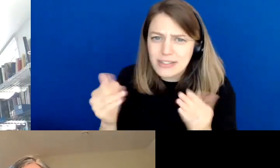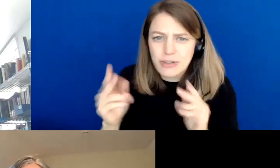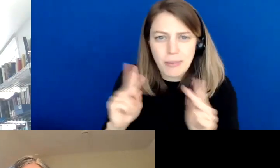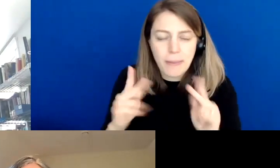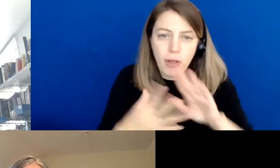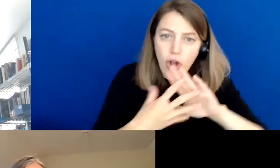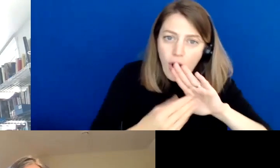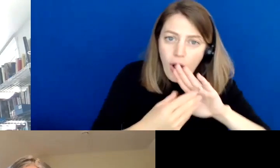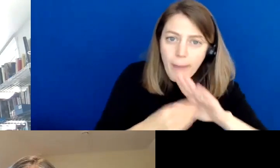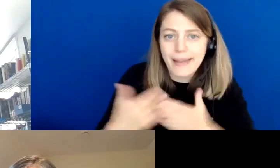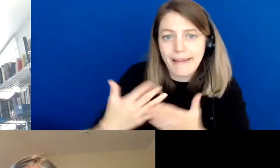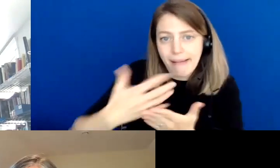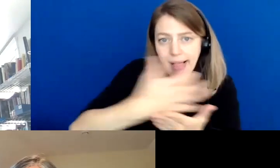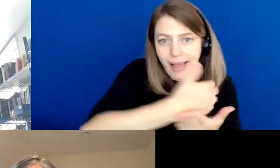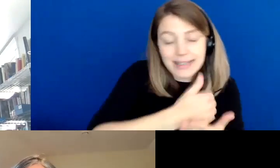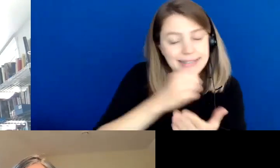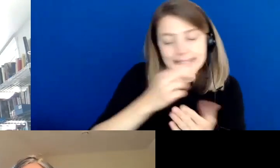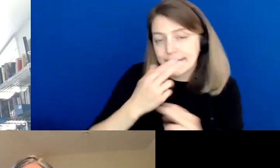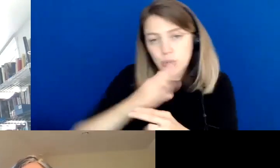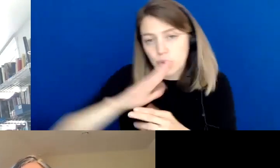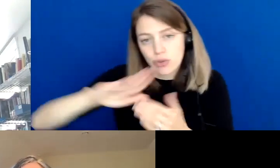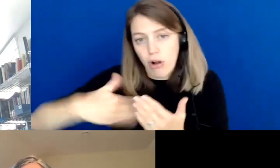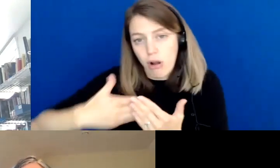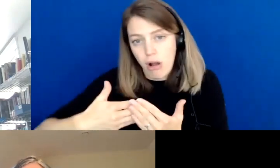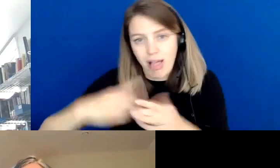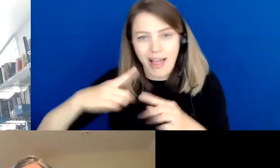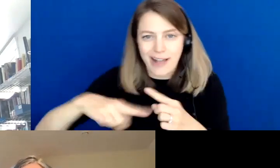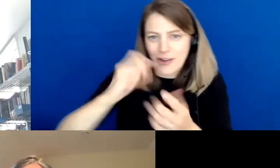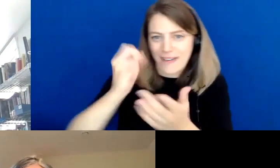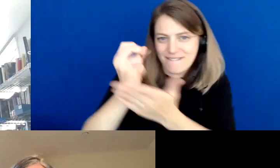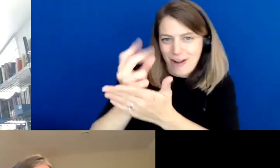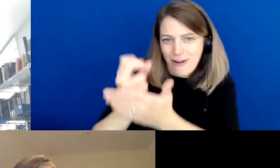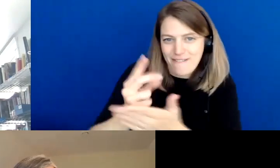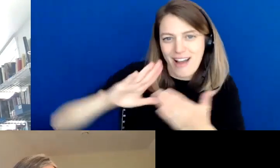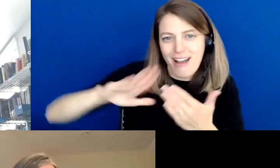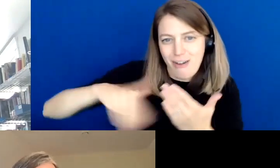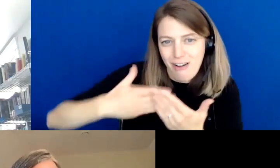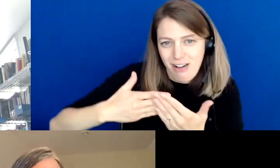I didn't use all of them, I couldn't verify all of them, but I used many of them in the book.